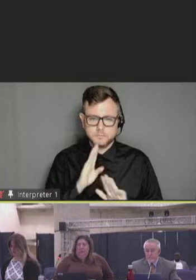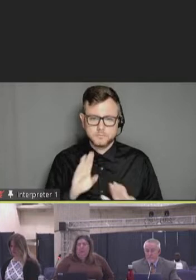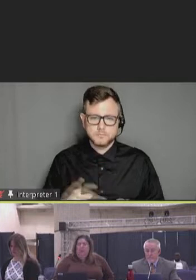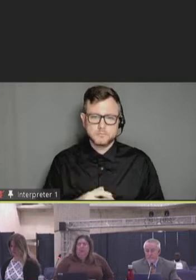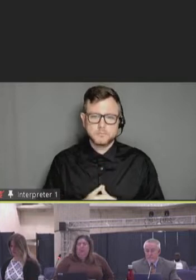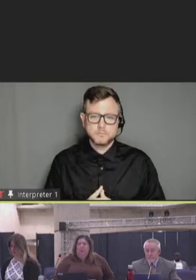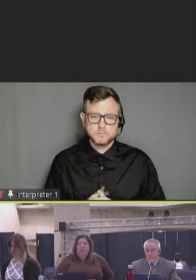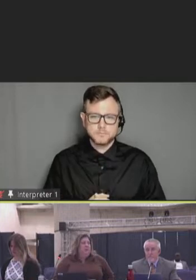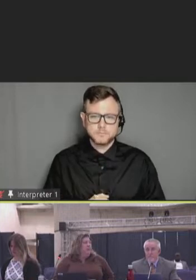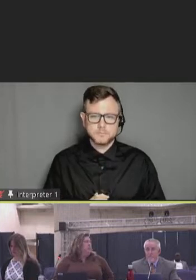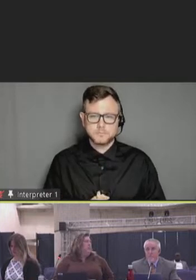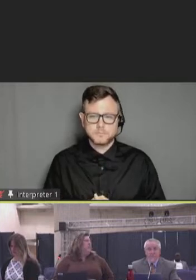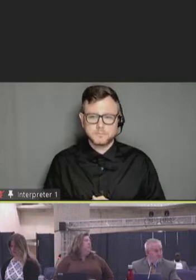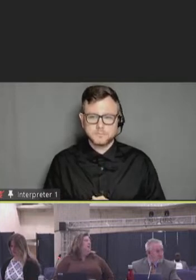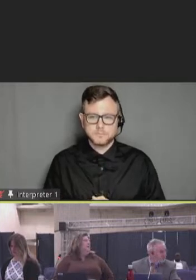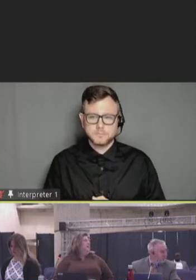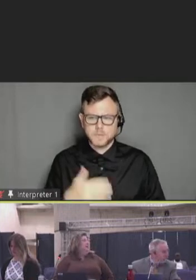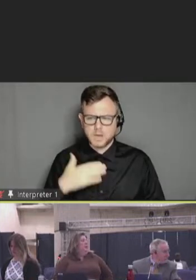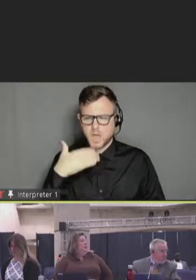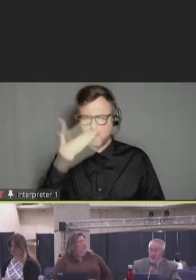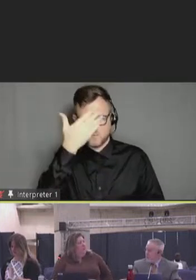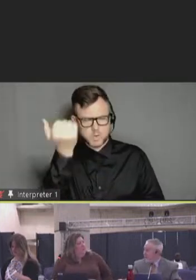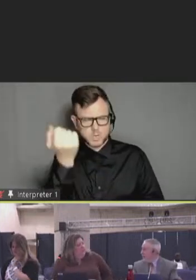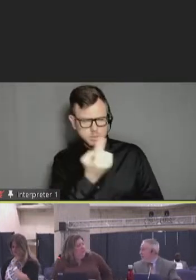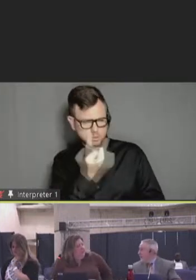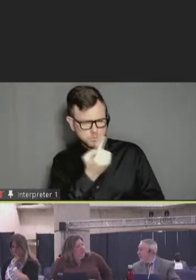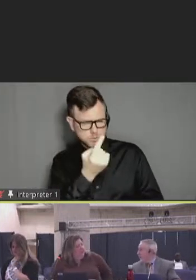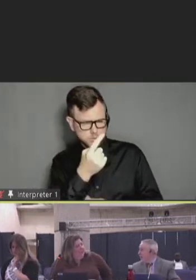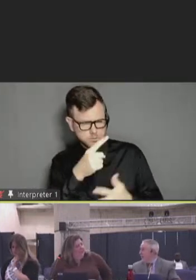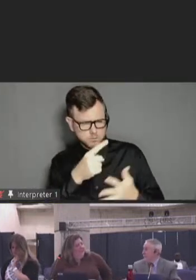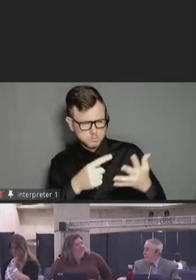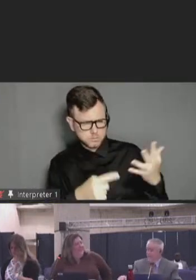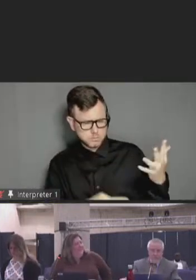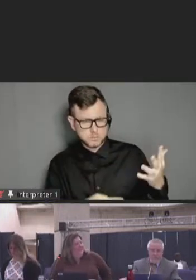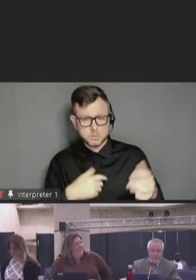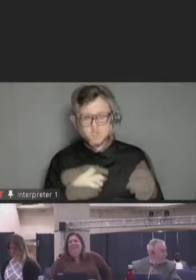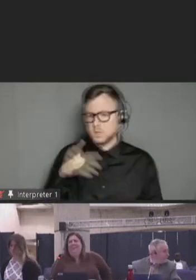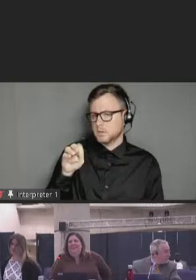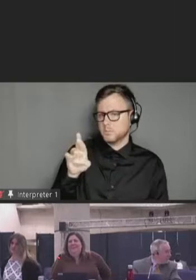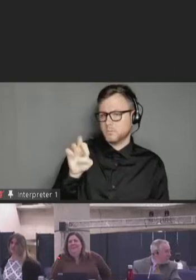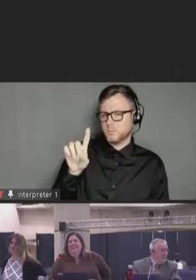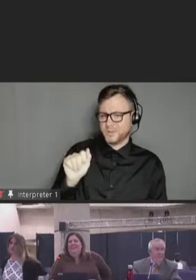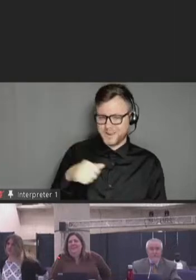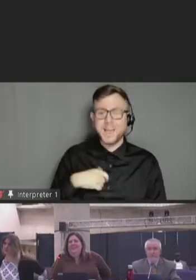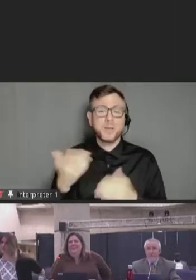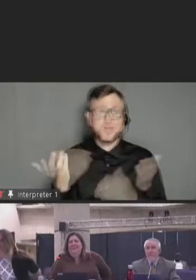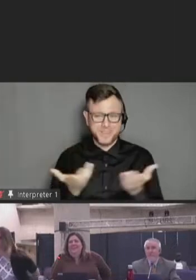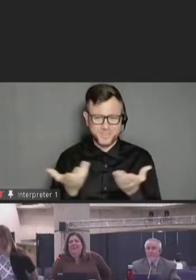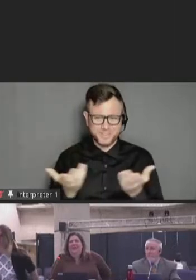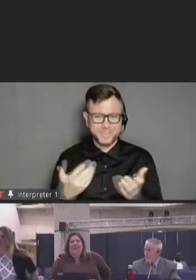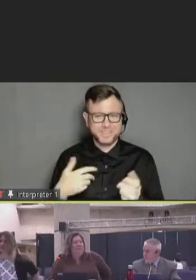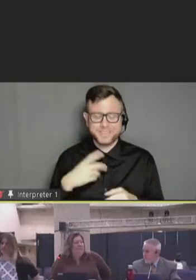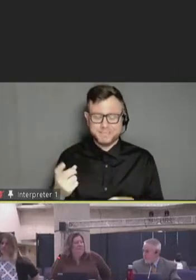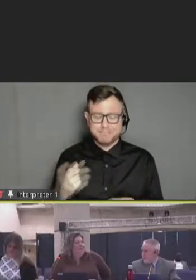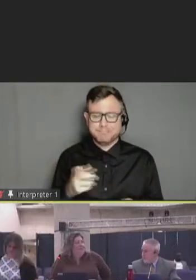Did I forget anyone? Brenda Holbrook: This is Brenda. I -- I'm present. Just mentioned my name twice. Ann Aikin: Hi, Brenda.